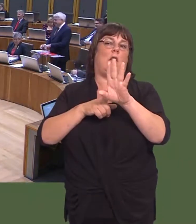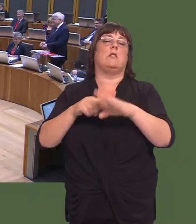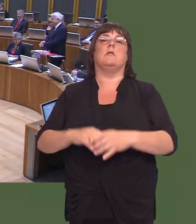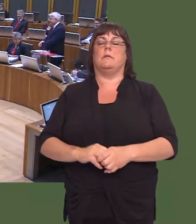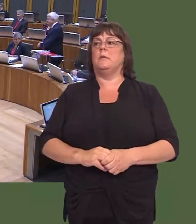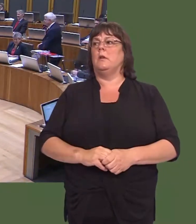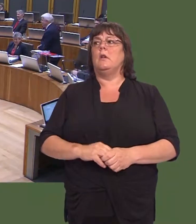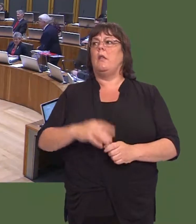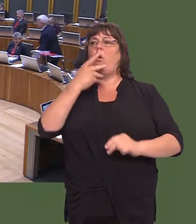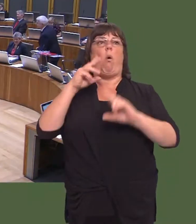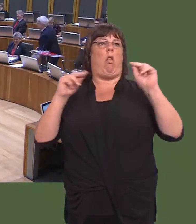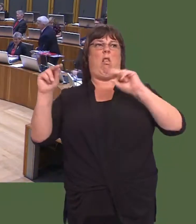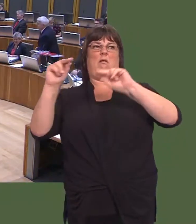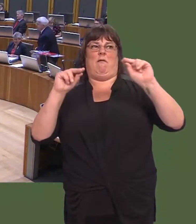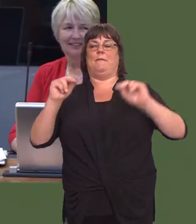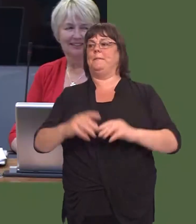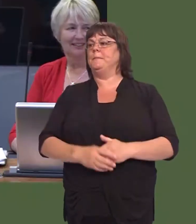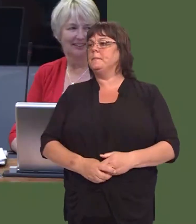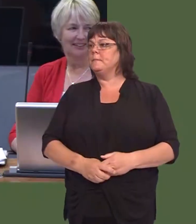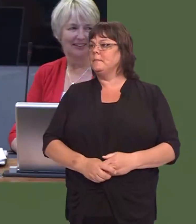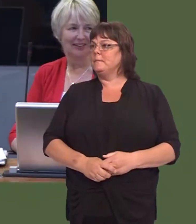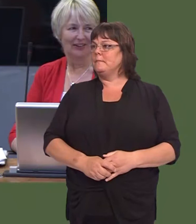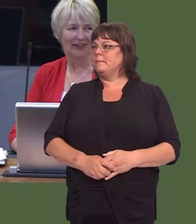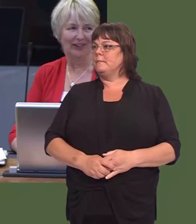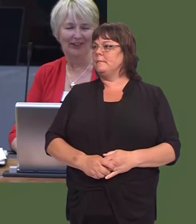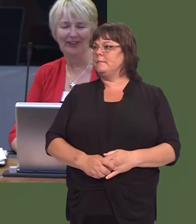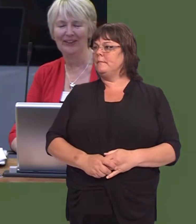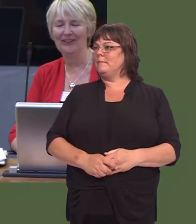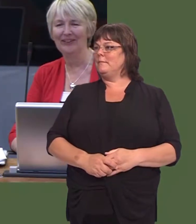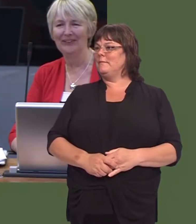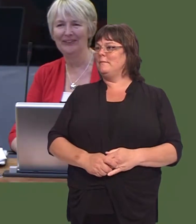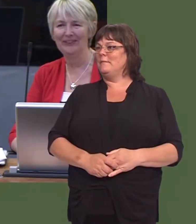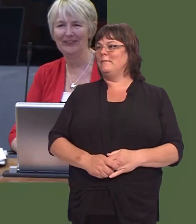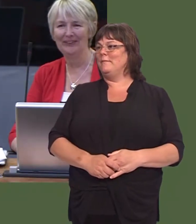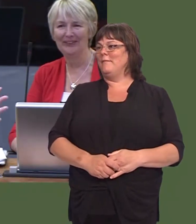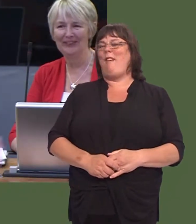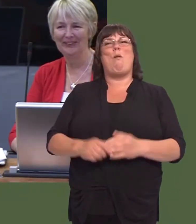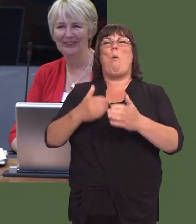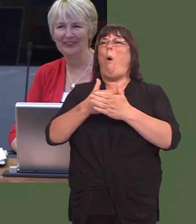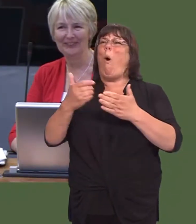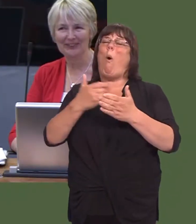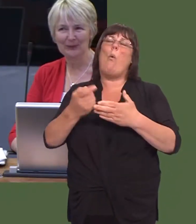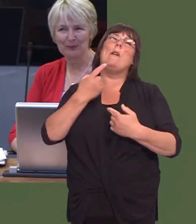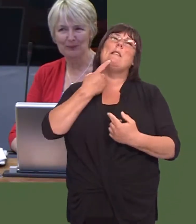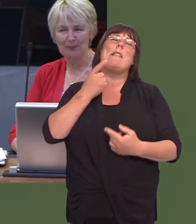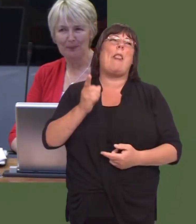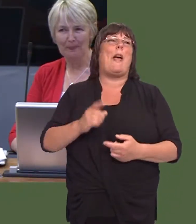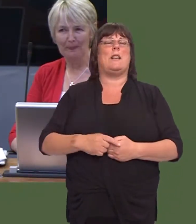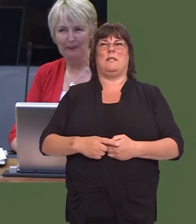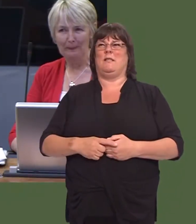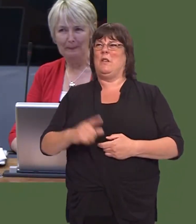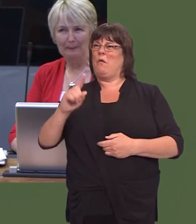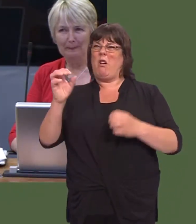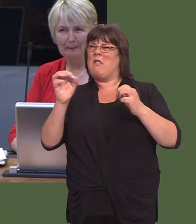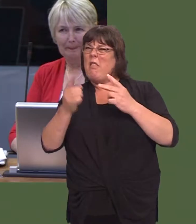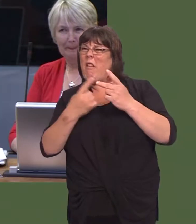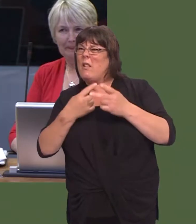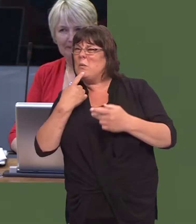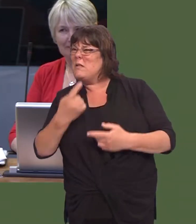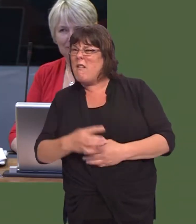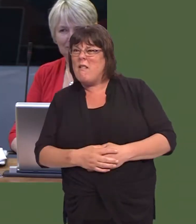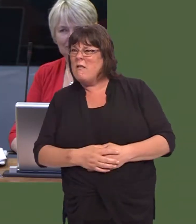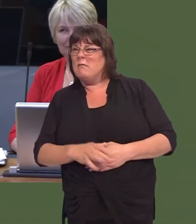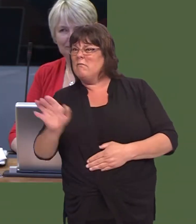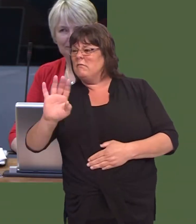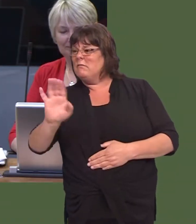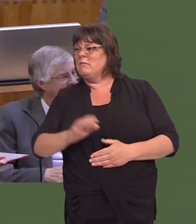Leanne Wood: They always trot that one out, donít they, when theyíve got nothing left?